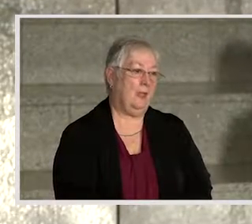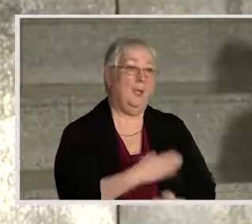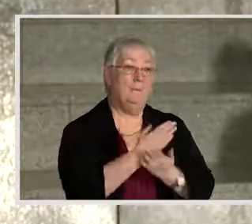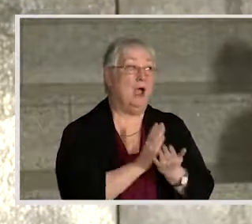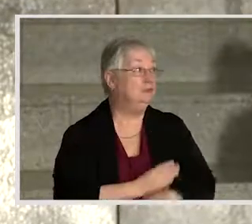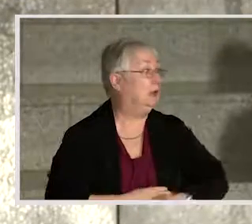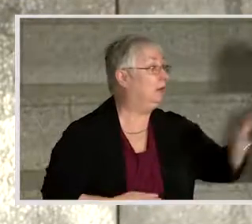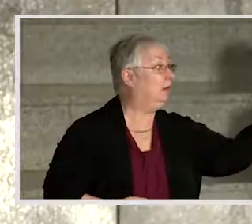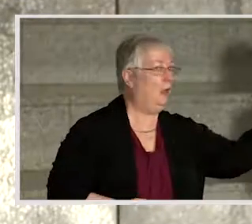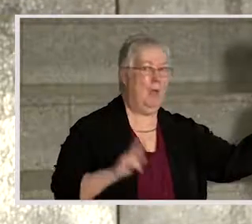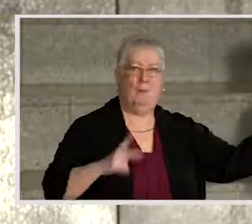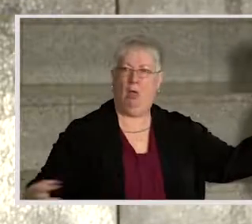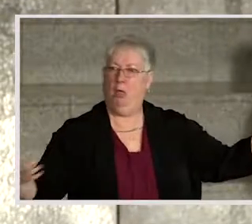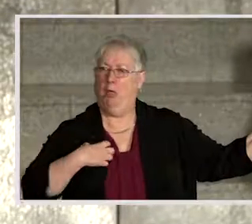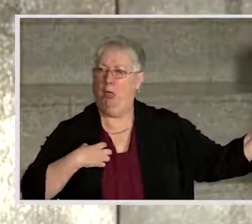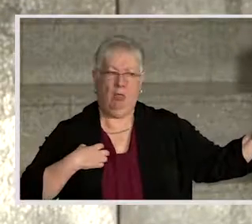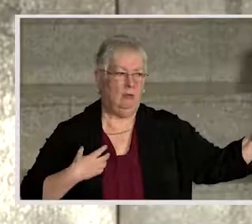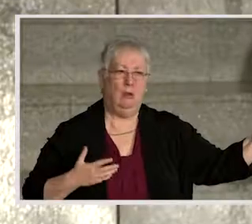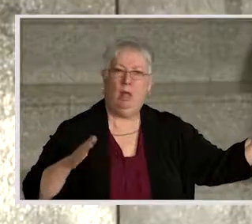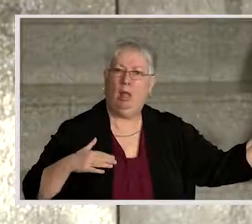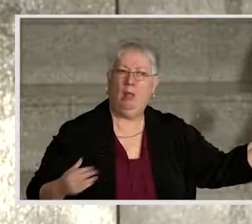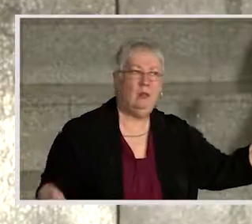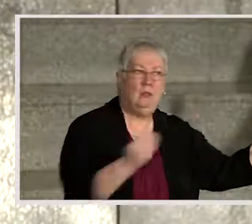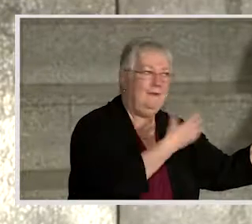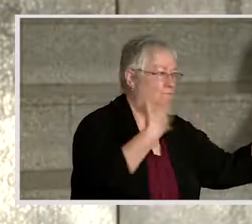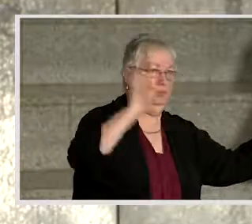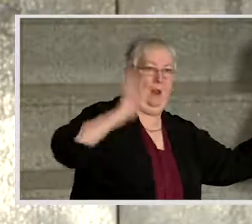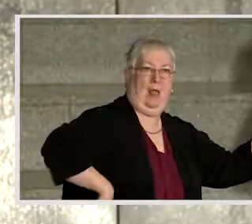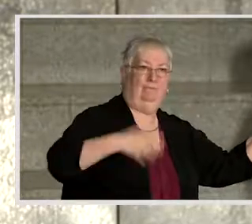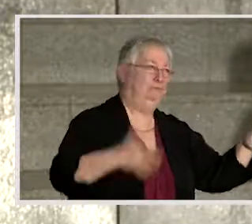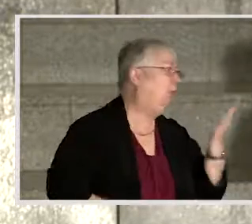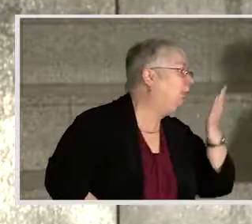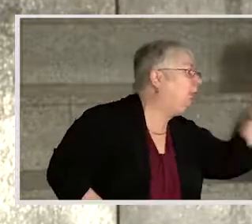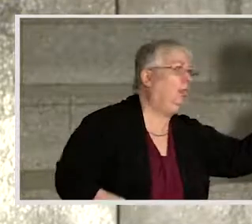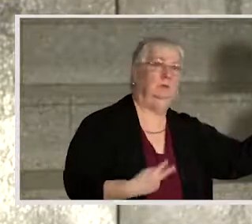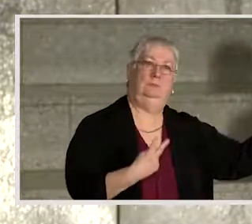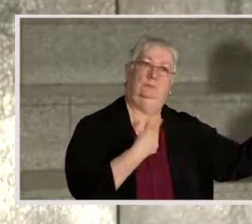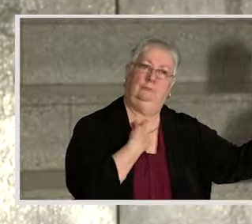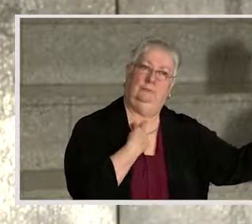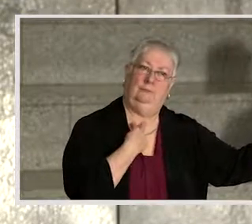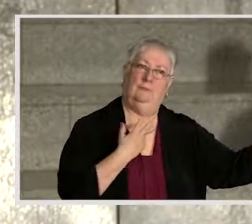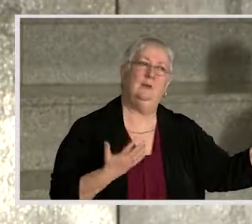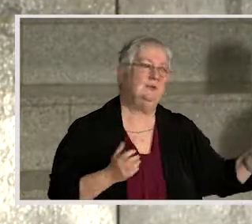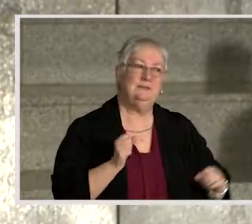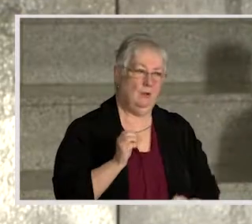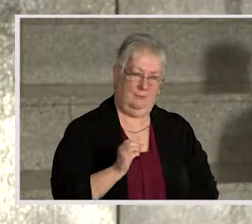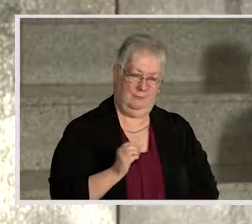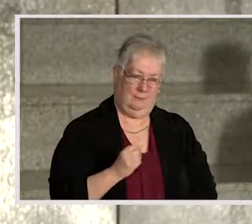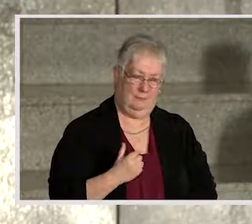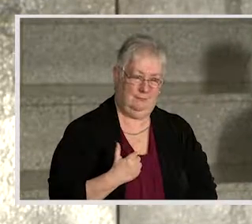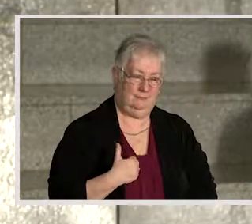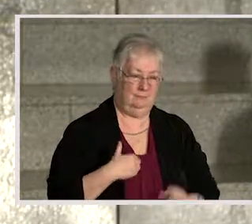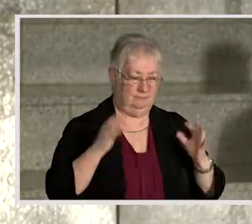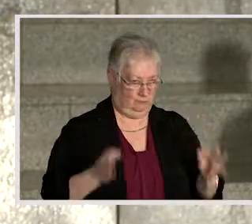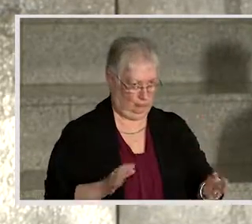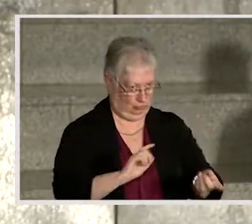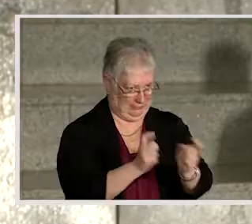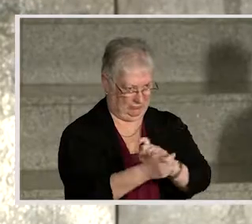CHANGES. SO WHAT WE HAVE DONE, OUR CITY ADMINISTRATOR GOES TO ALL OF THE AGENCY DIRECTORS IN THE LATE